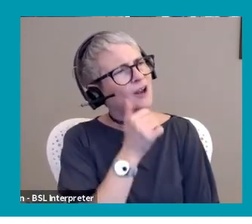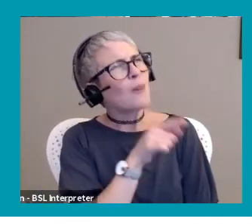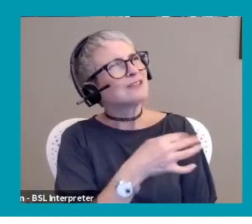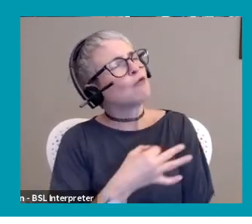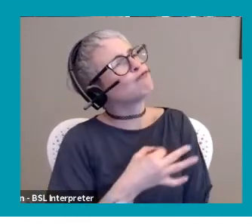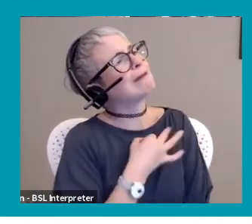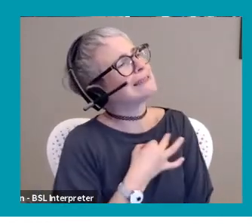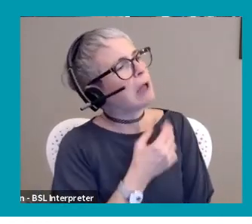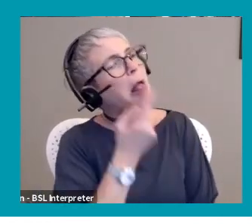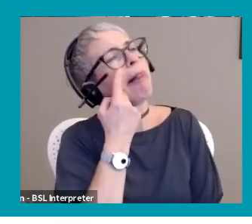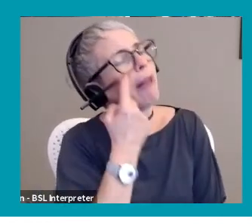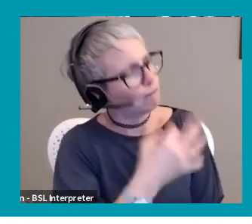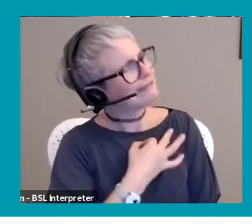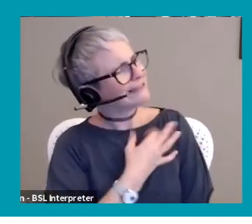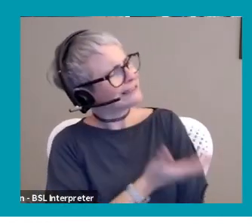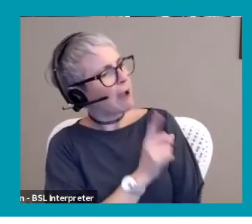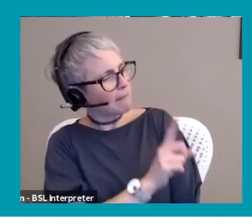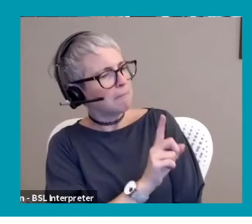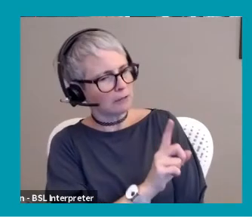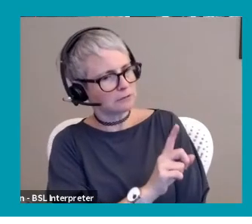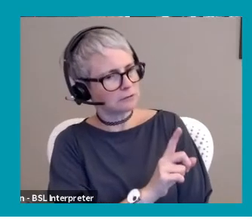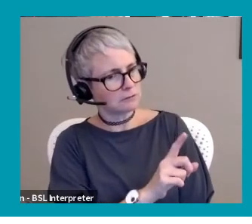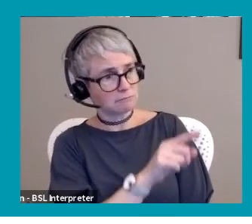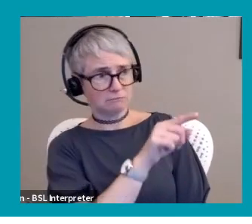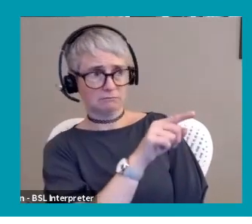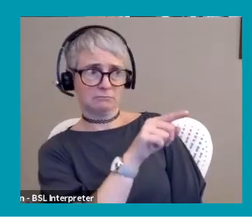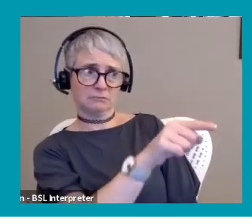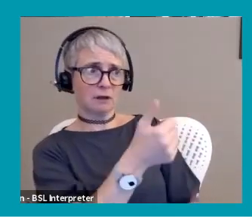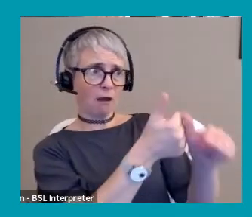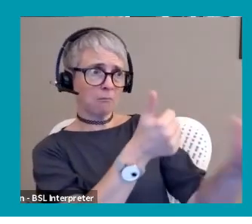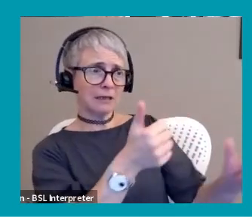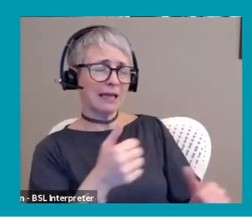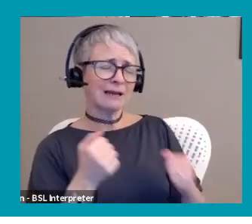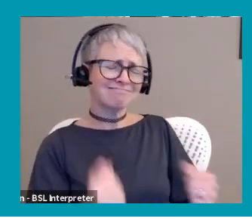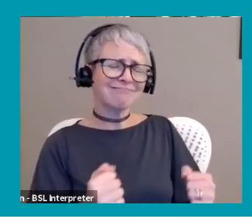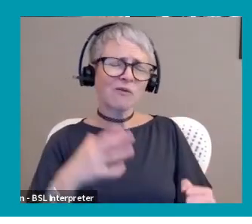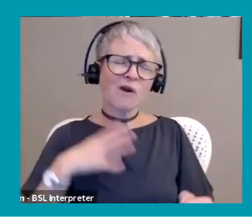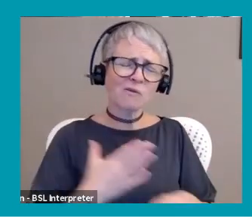If there are organisations that you are absolutely passionate about and you know your values align with theirs.